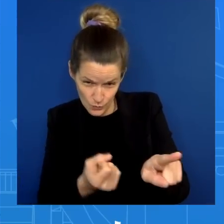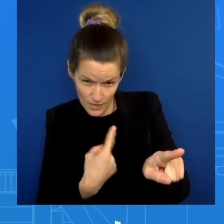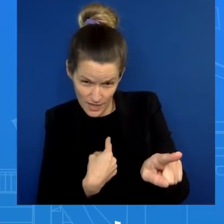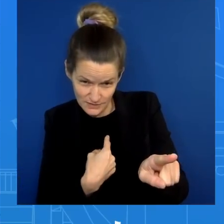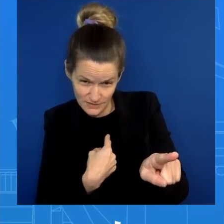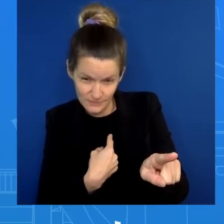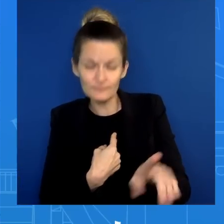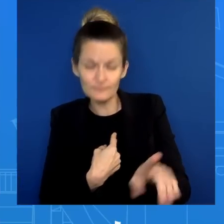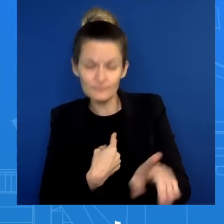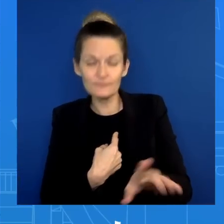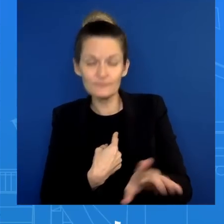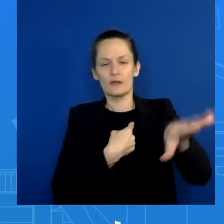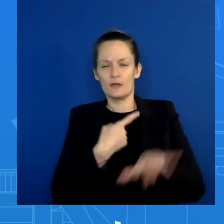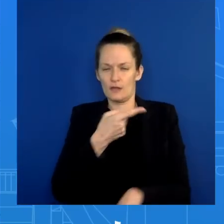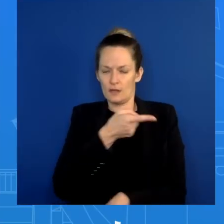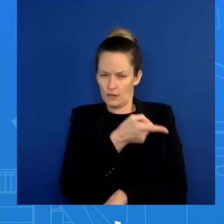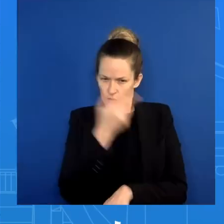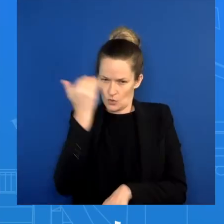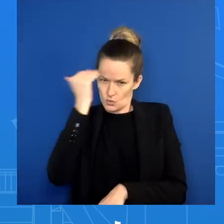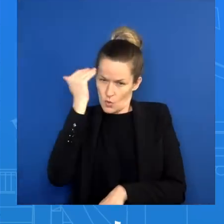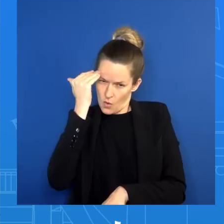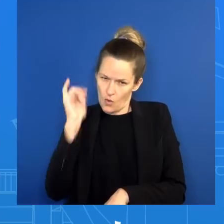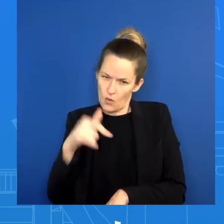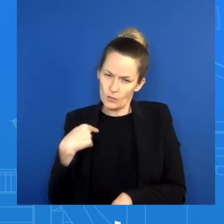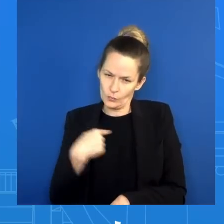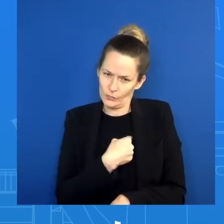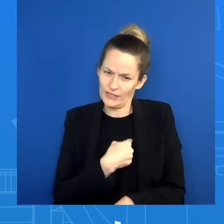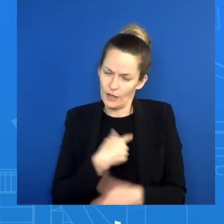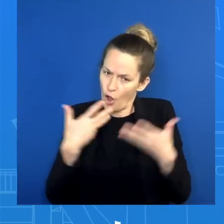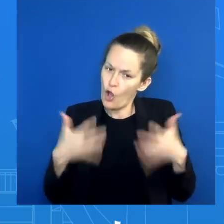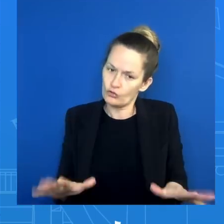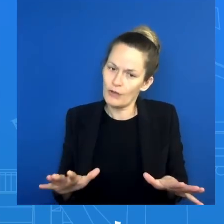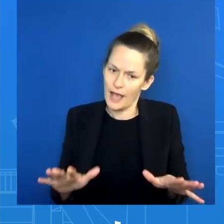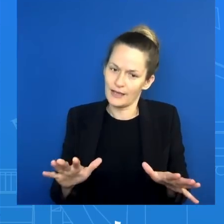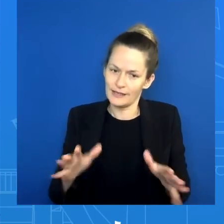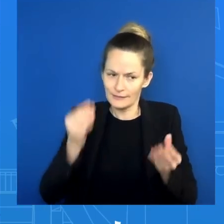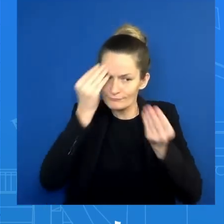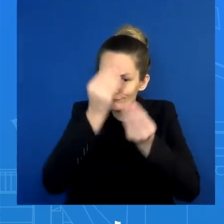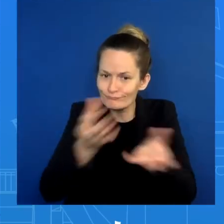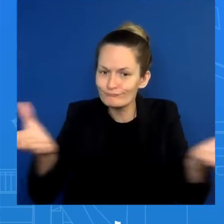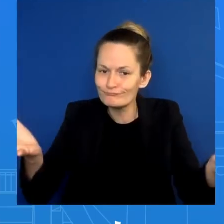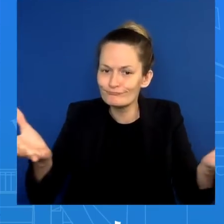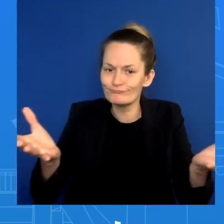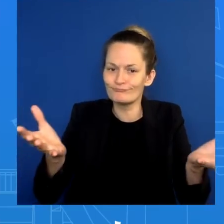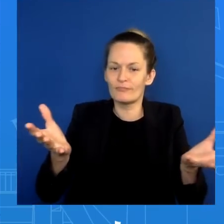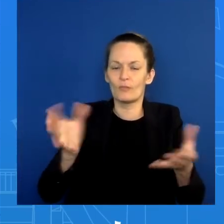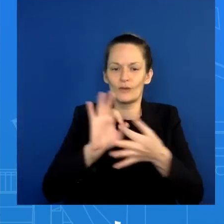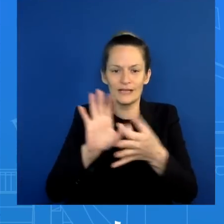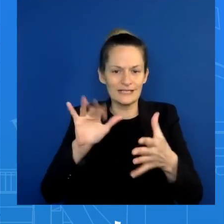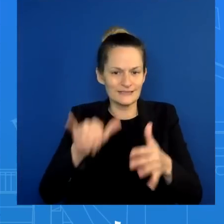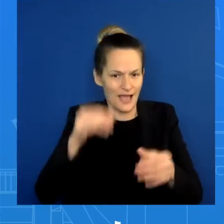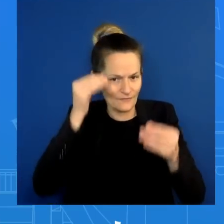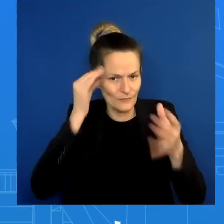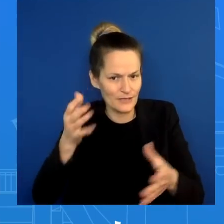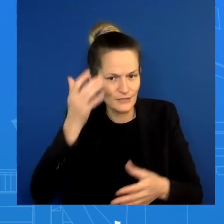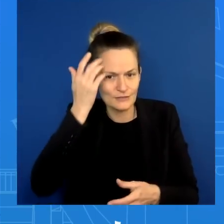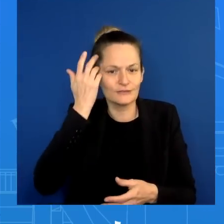when it first passed the House supporting the marriage equality bill. This is incredibly important to the president.